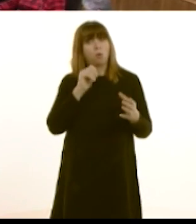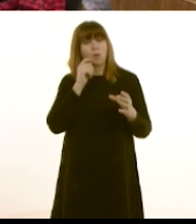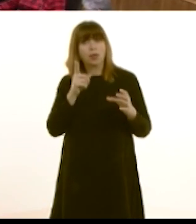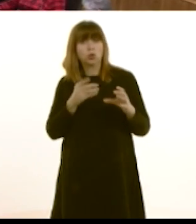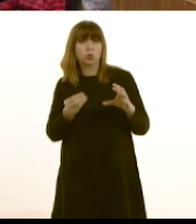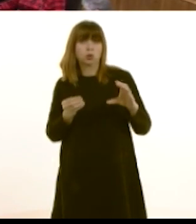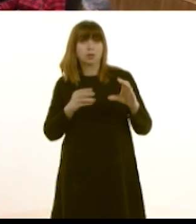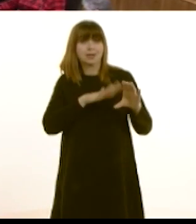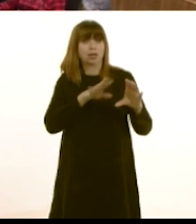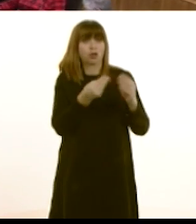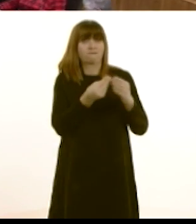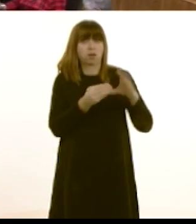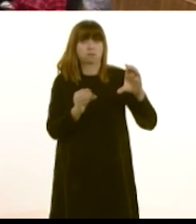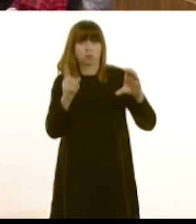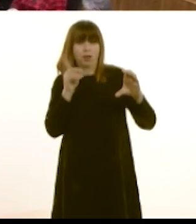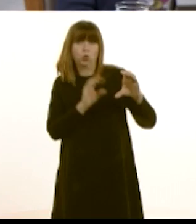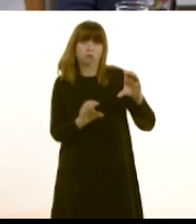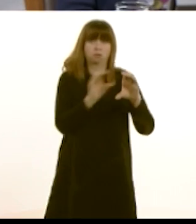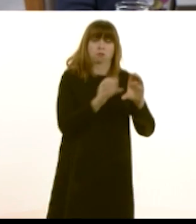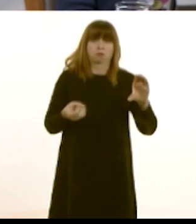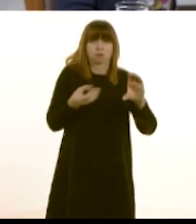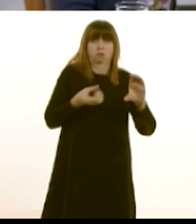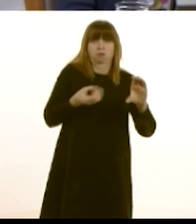Carwyn Jones: That is something, of course, for us to consider.